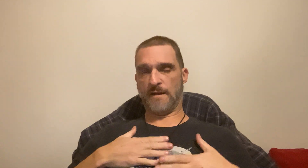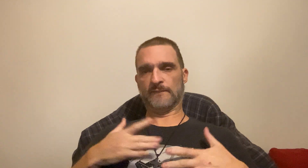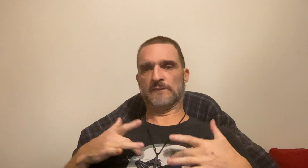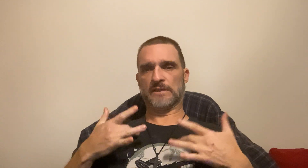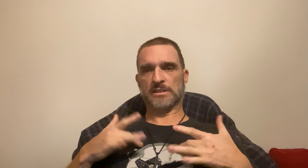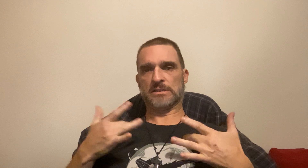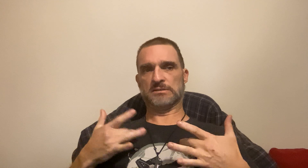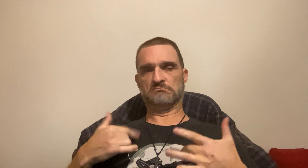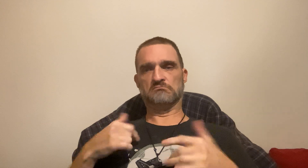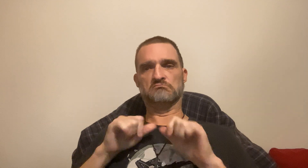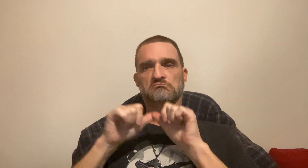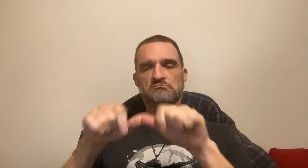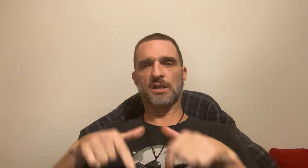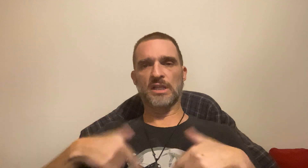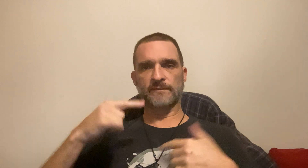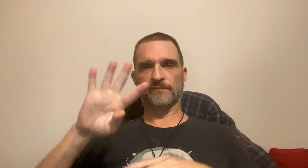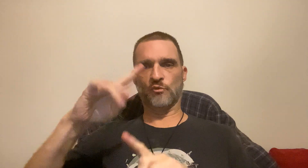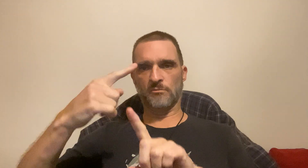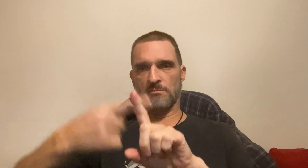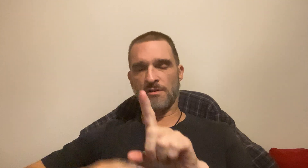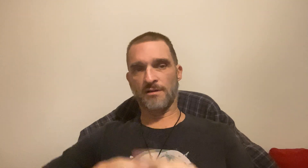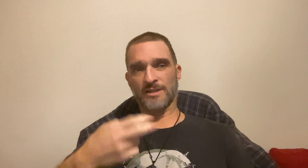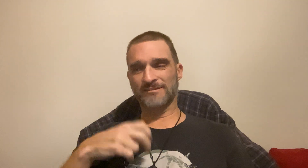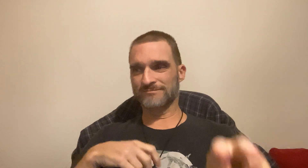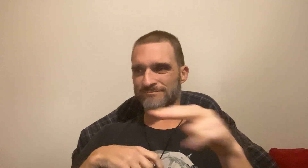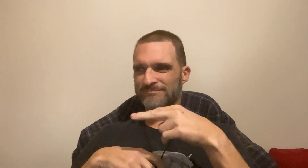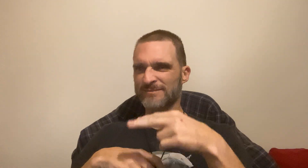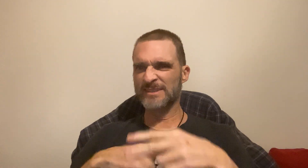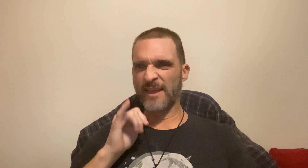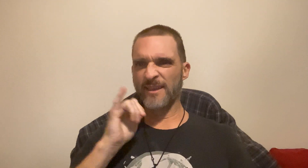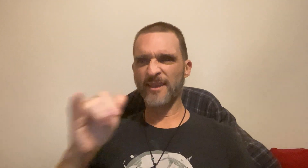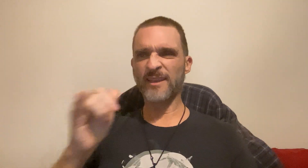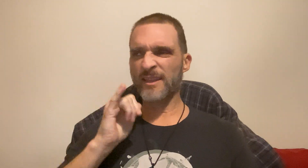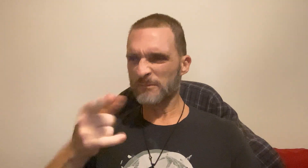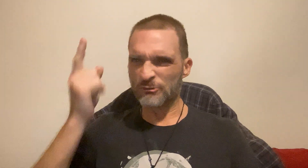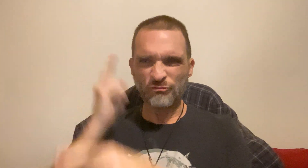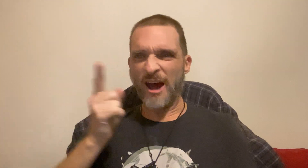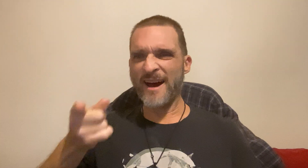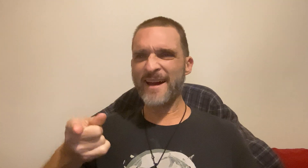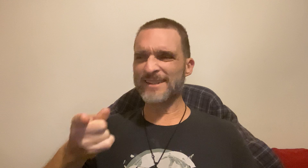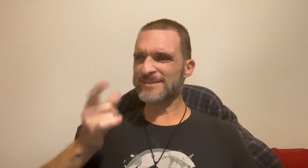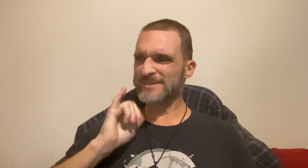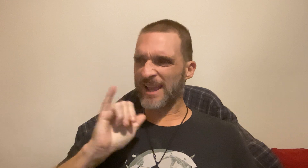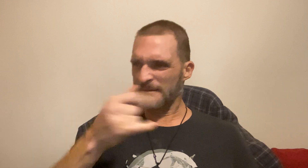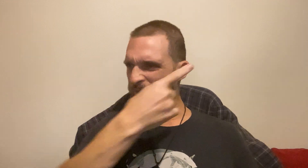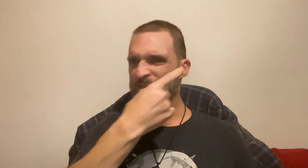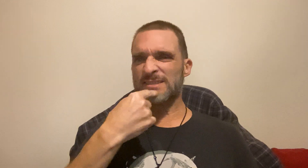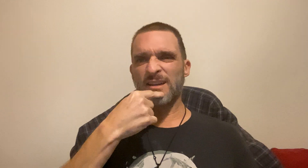That's my feeling that I would make it to live 4 more months. He looked at me and said he had the same feeling. "You're right!" he said to me.